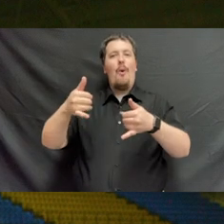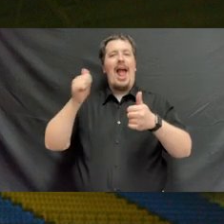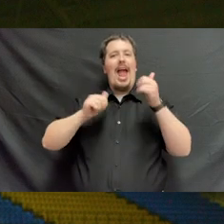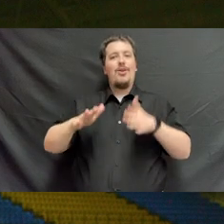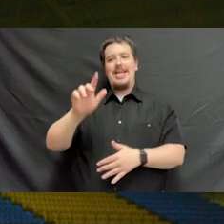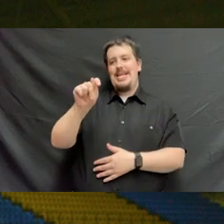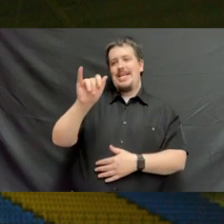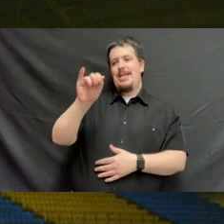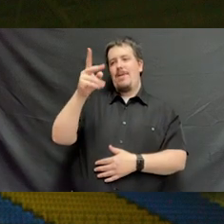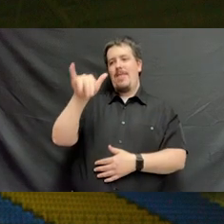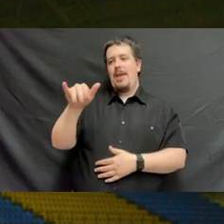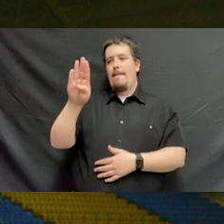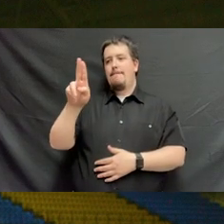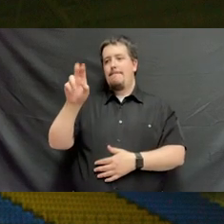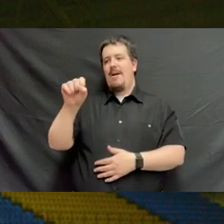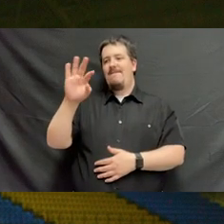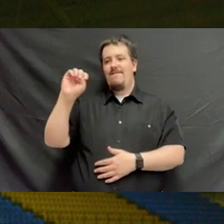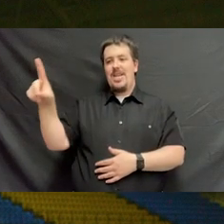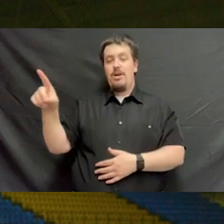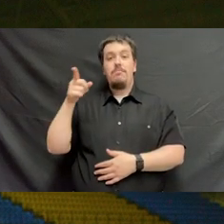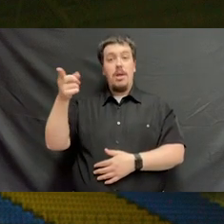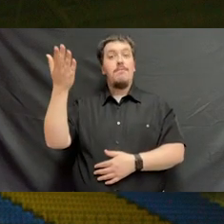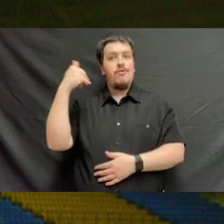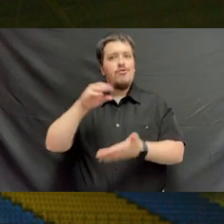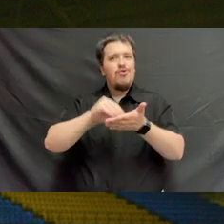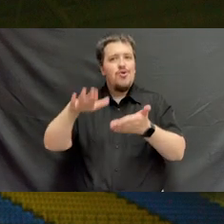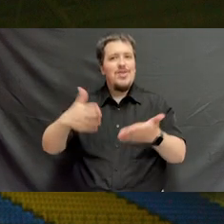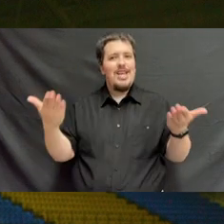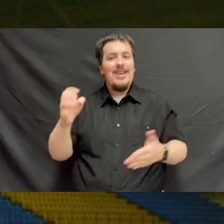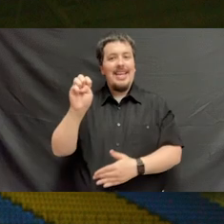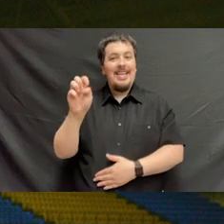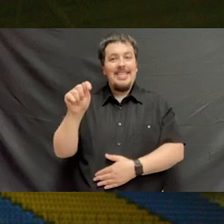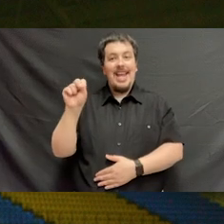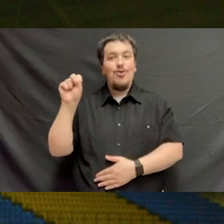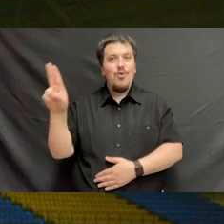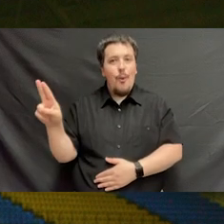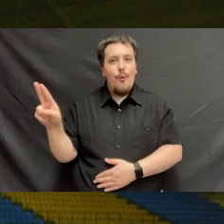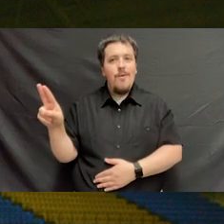who is with us today. Mr. Busfield was once a student here at East Tennessee State University,